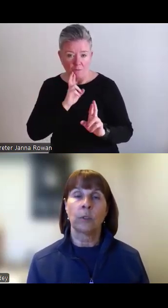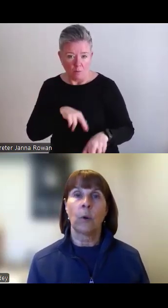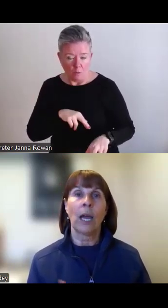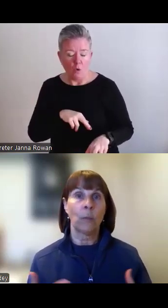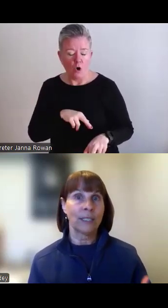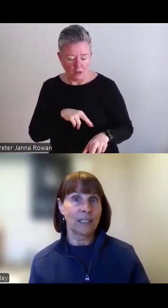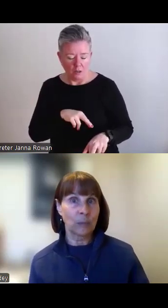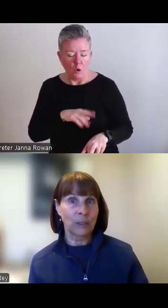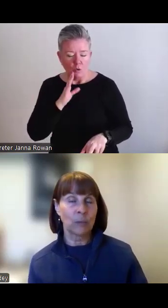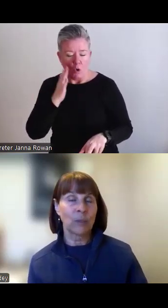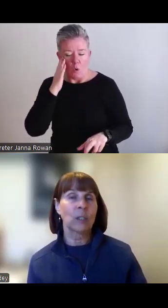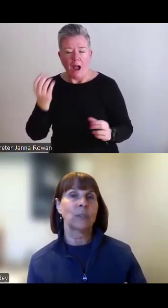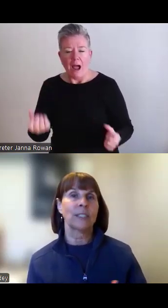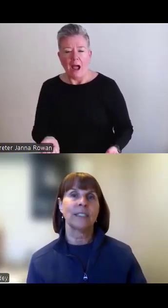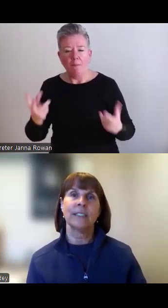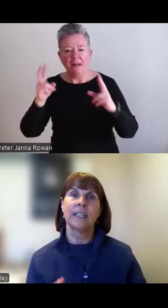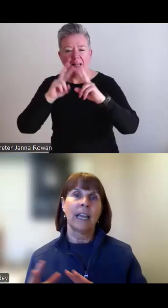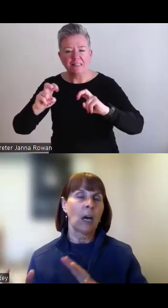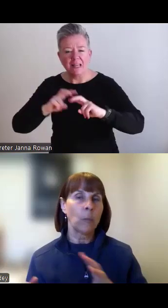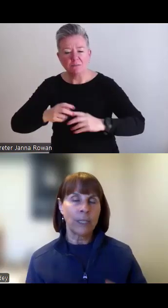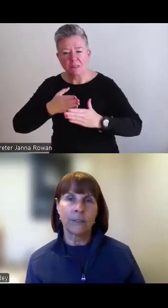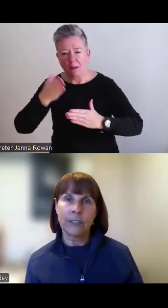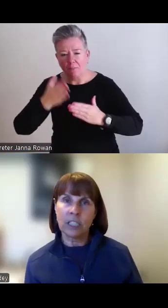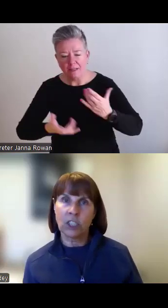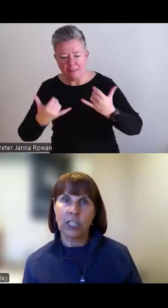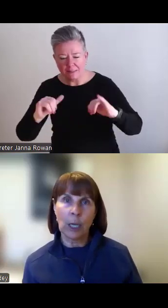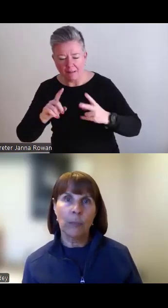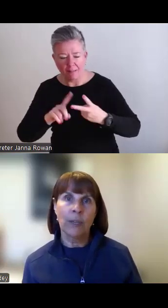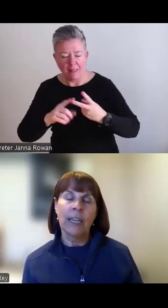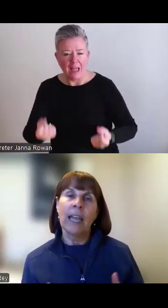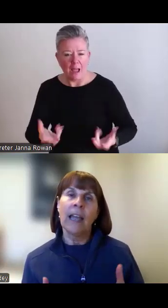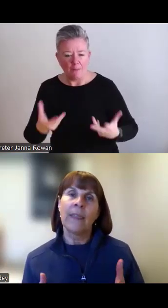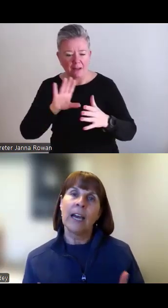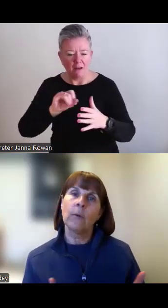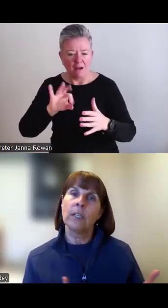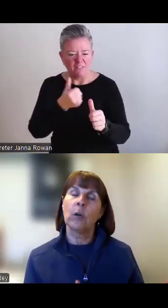we will know how many assessments have been completed, how many of each type, and that